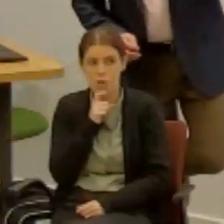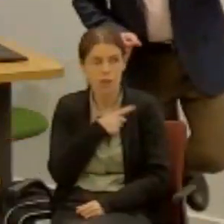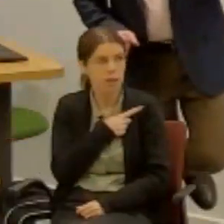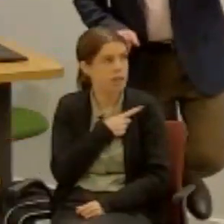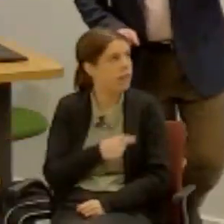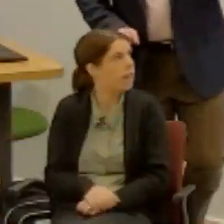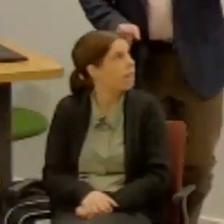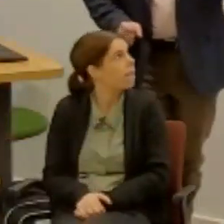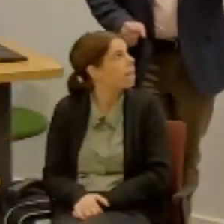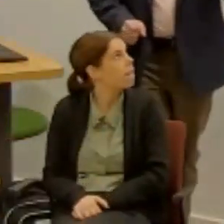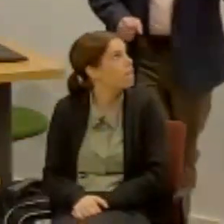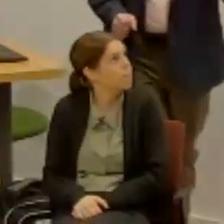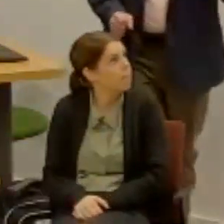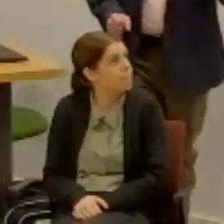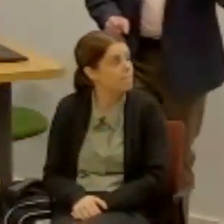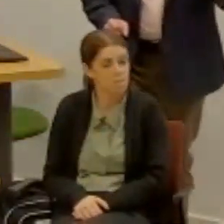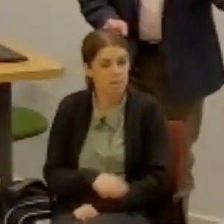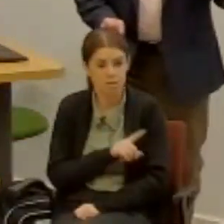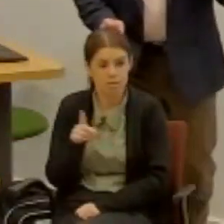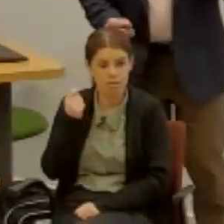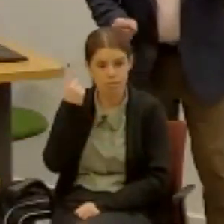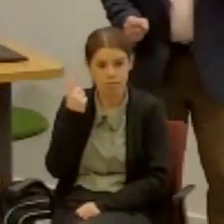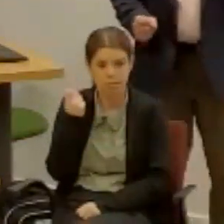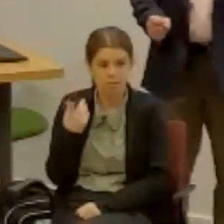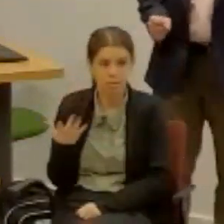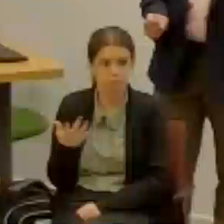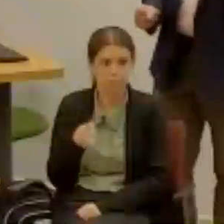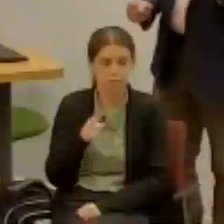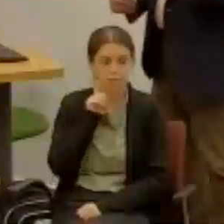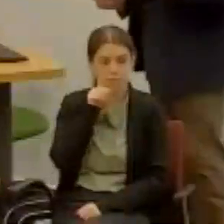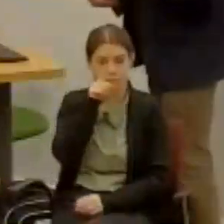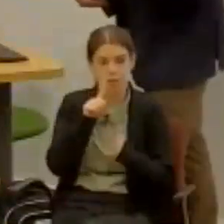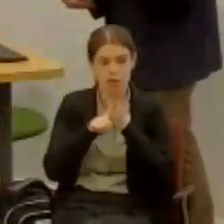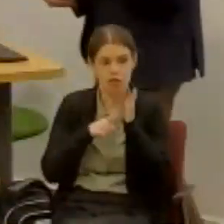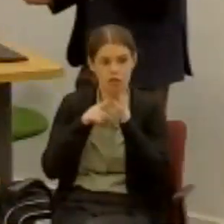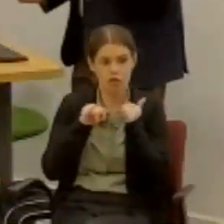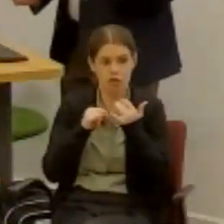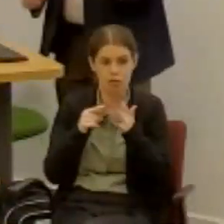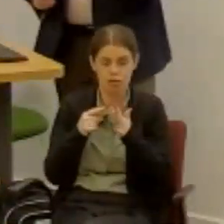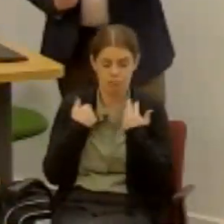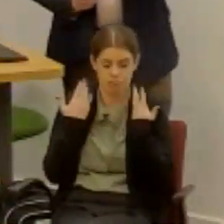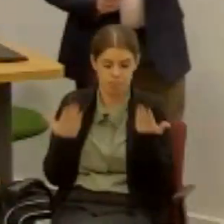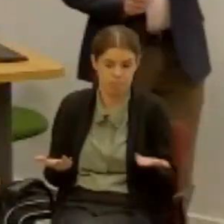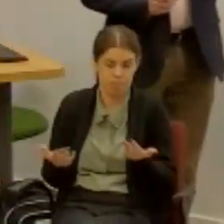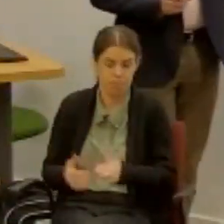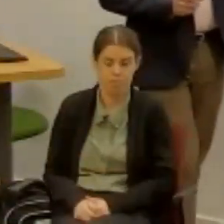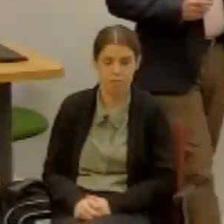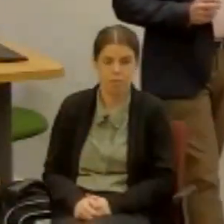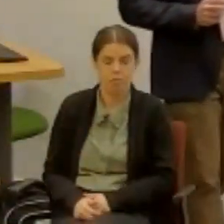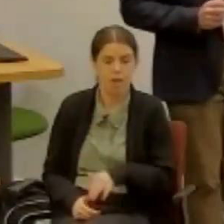Jose On the on the left-hand side?